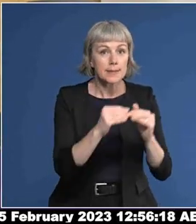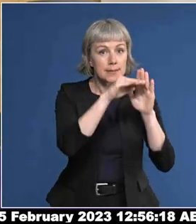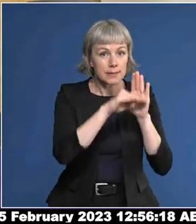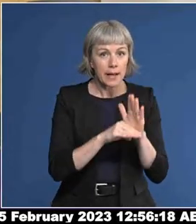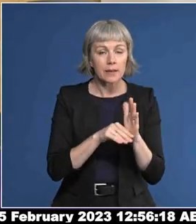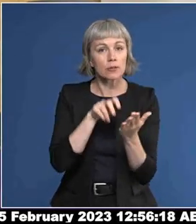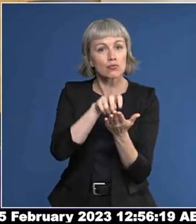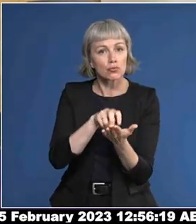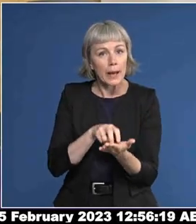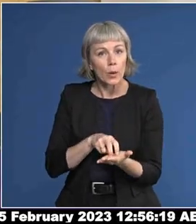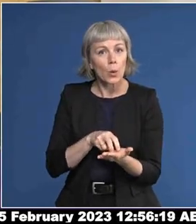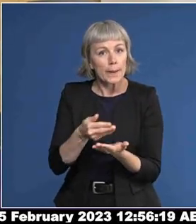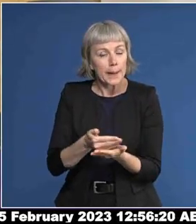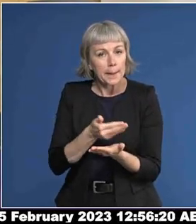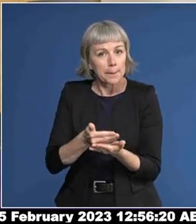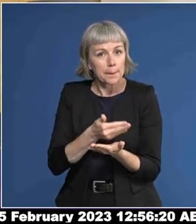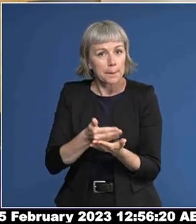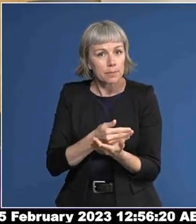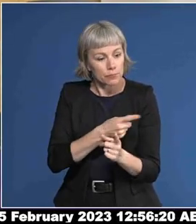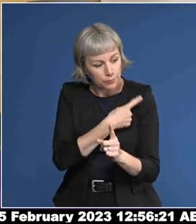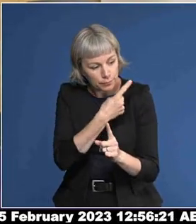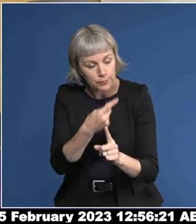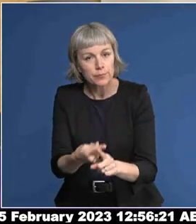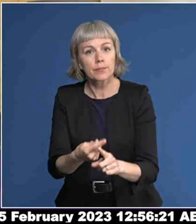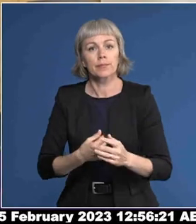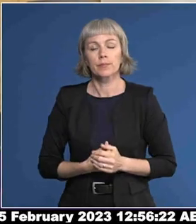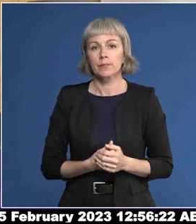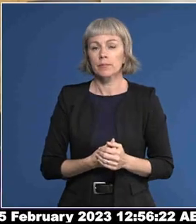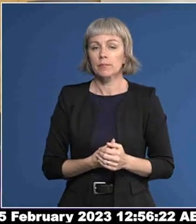Are there any conflicts that arise in meeting the obligations under the Fair Work